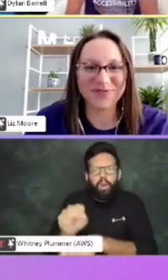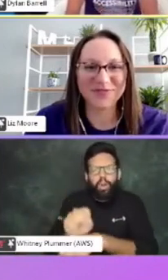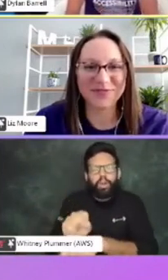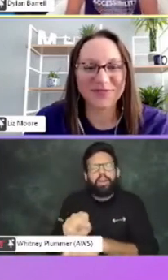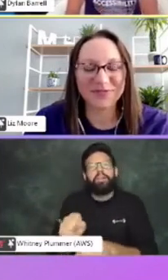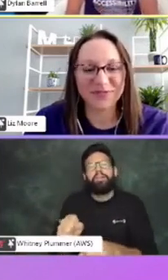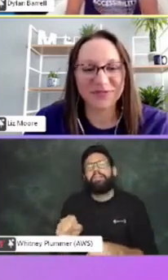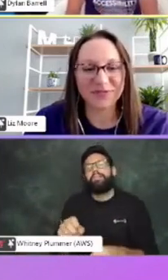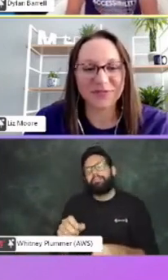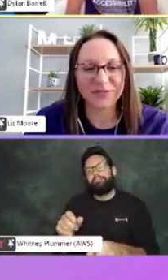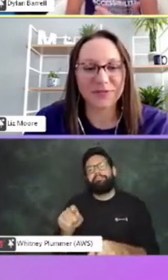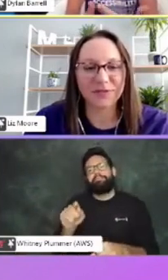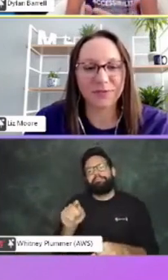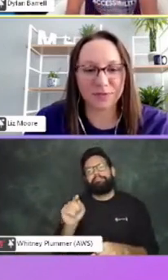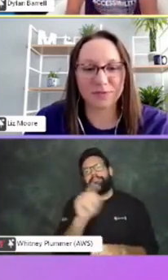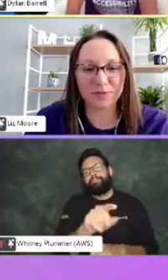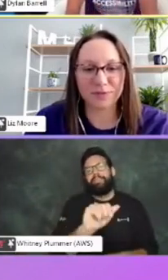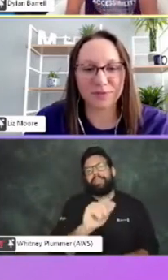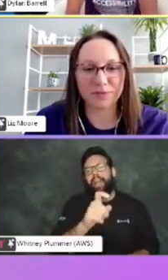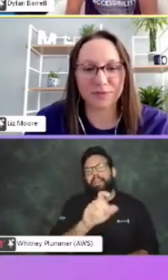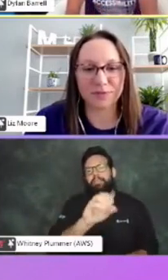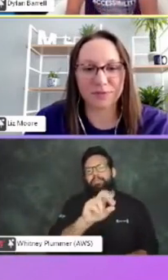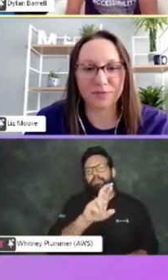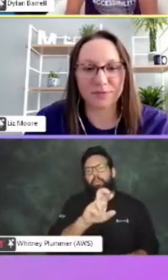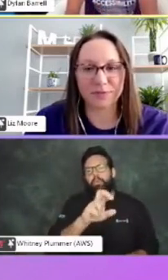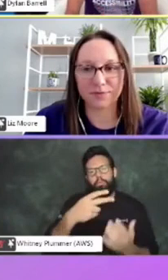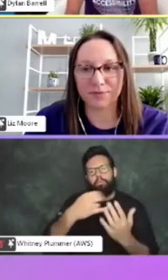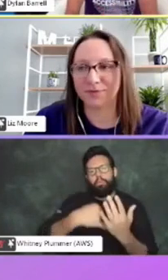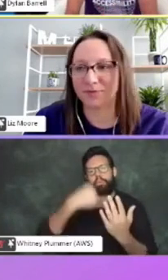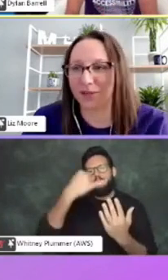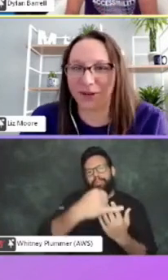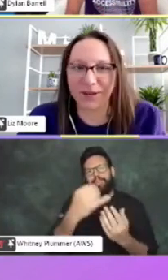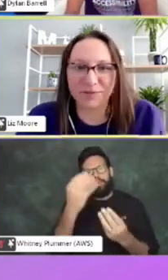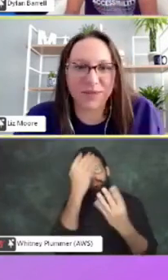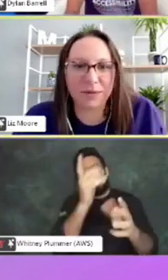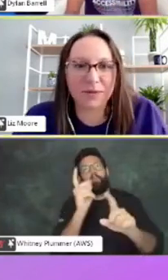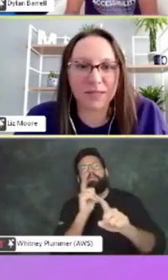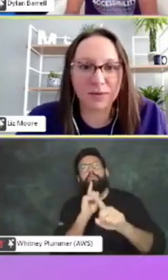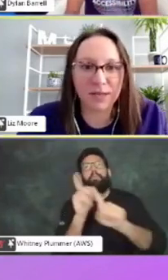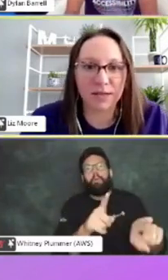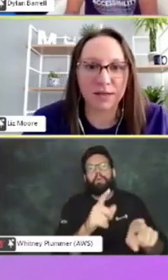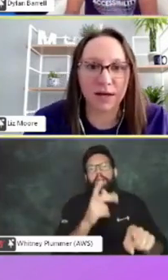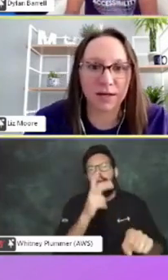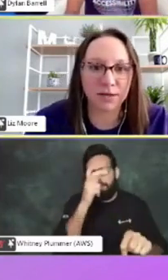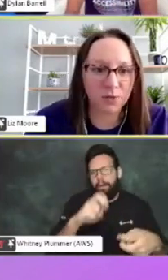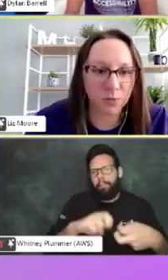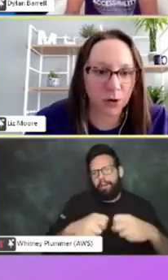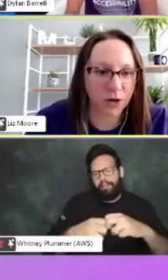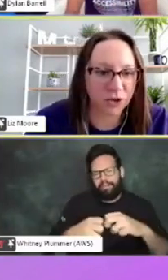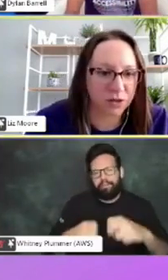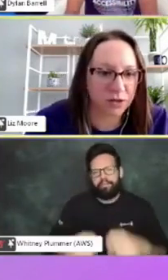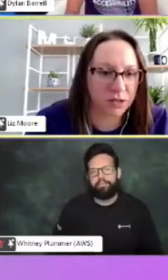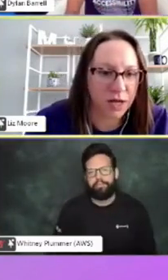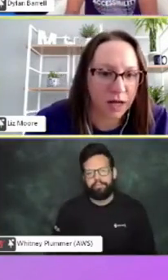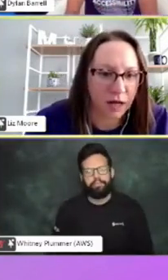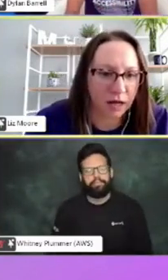and report a bug because it should all be working. Great. I'm gonna squeeze in two more questions.